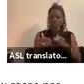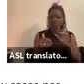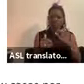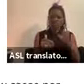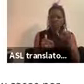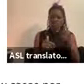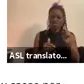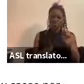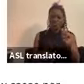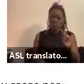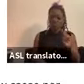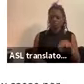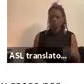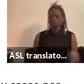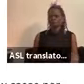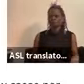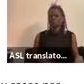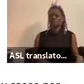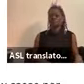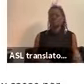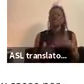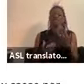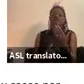Fifteen people have died from covid-19